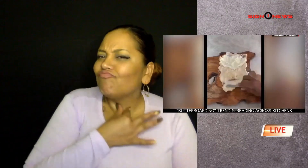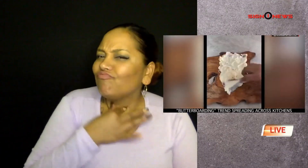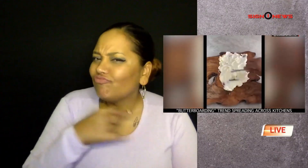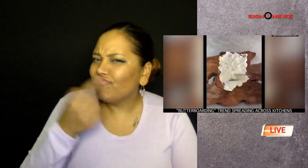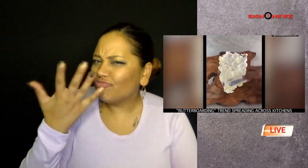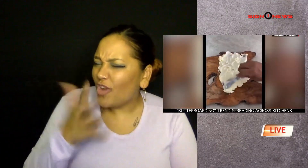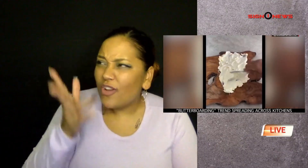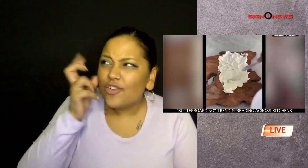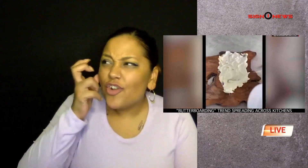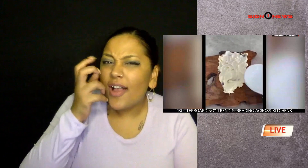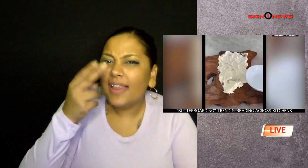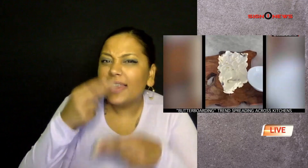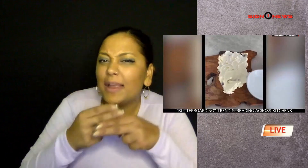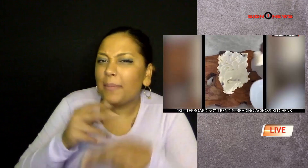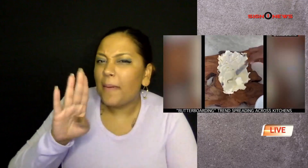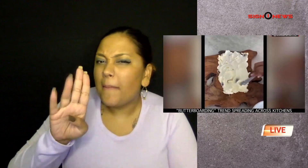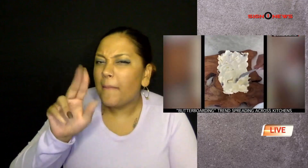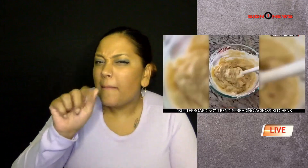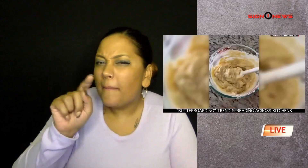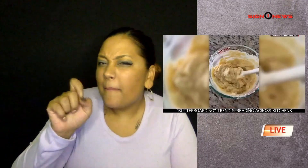Have you heard of butterboarding?